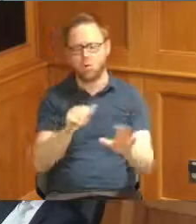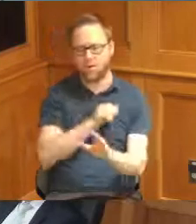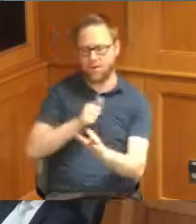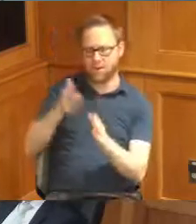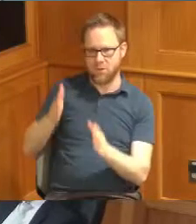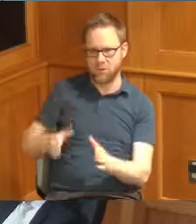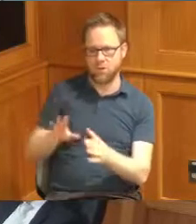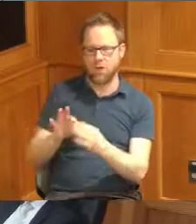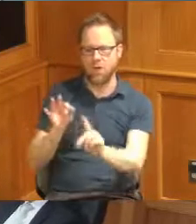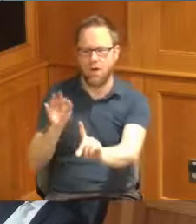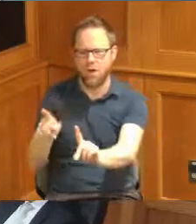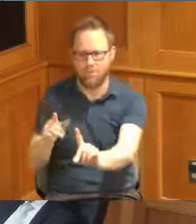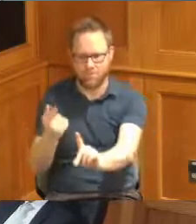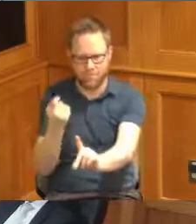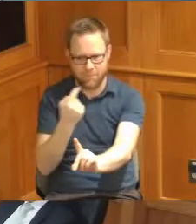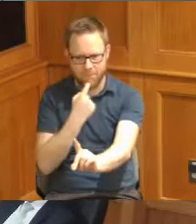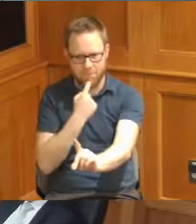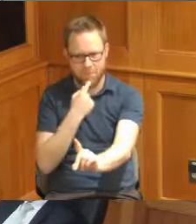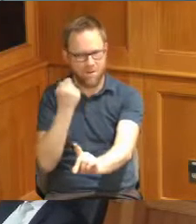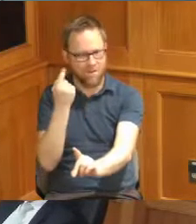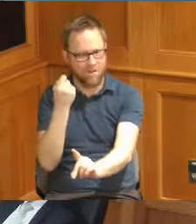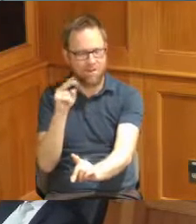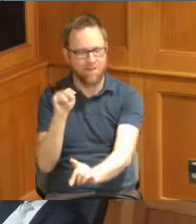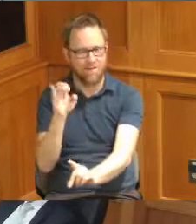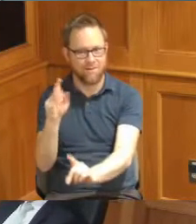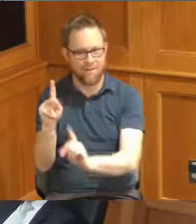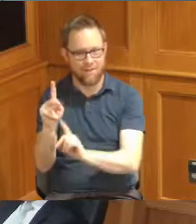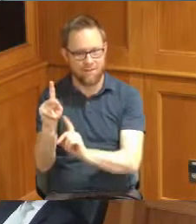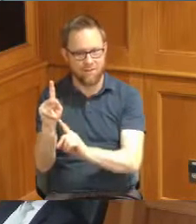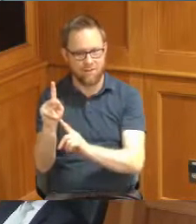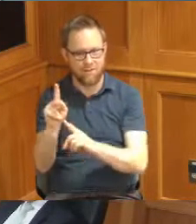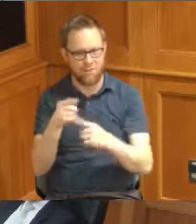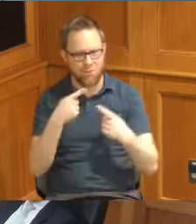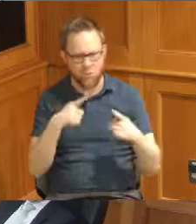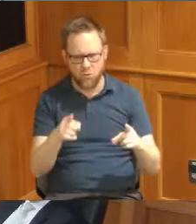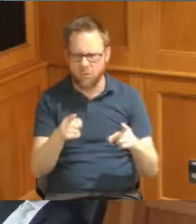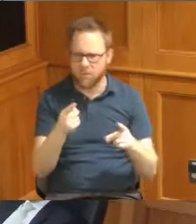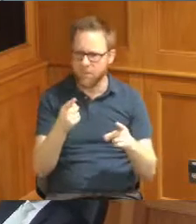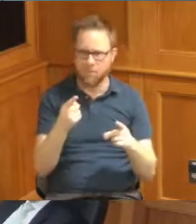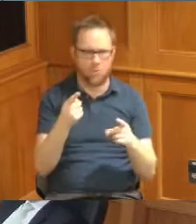slightly disappointed because Nick throughout all the different ways that the county Works to